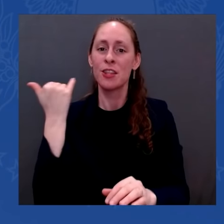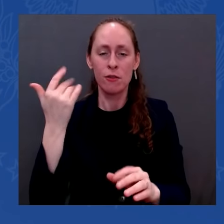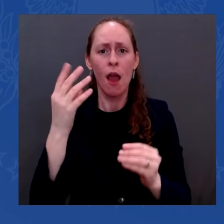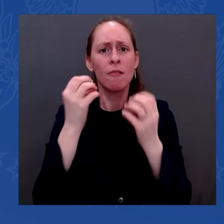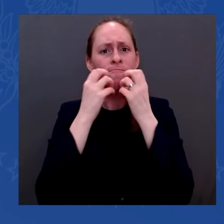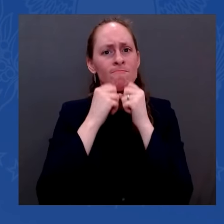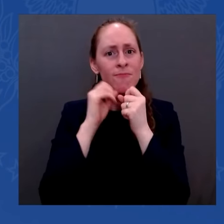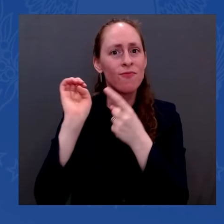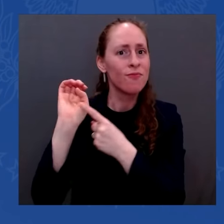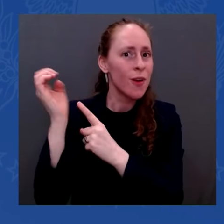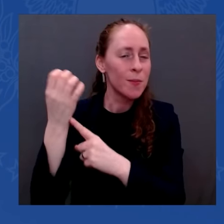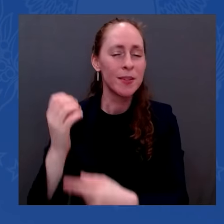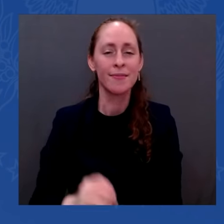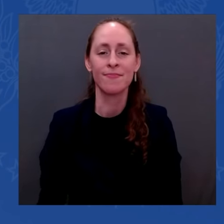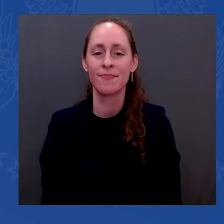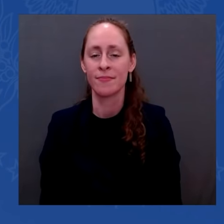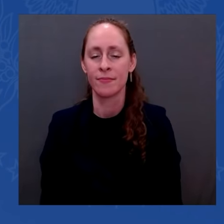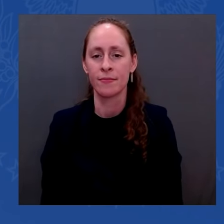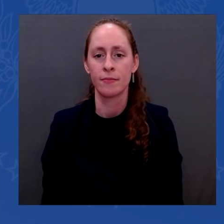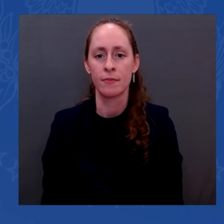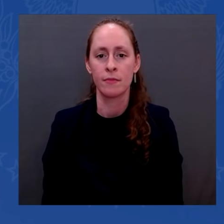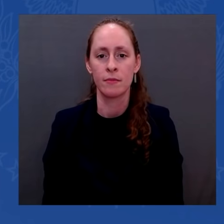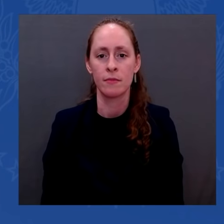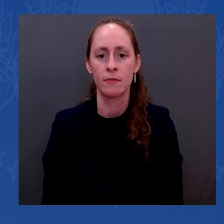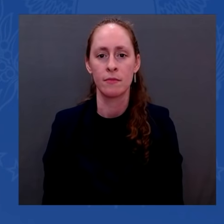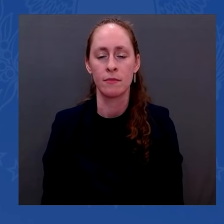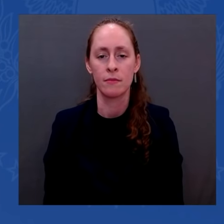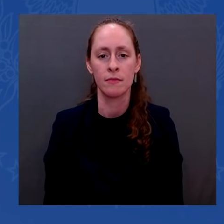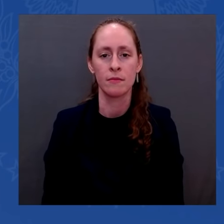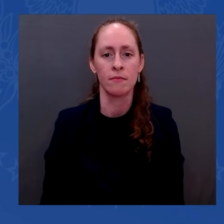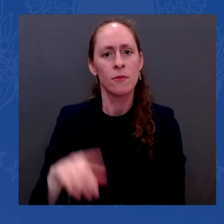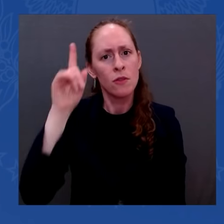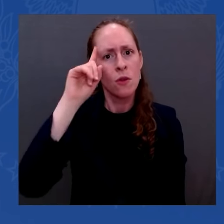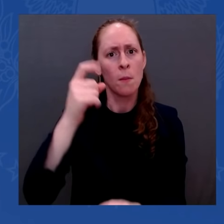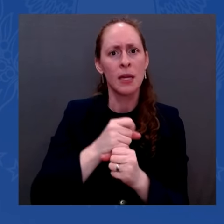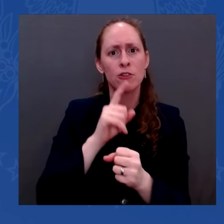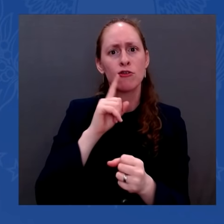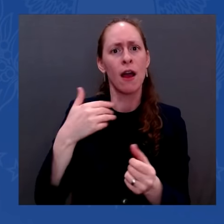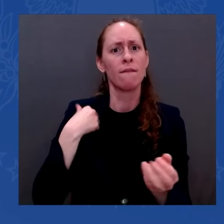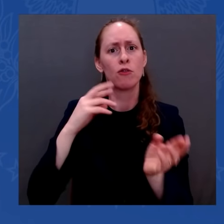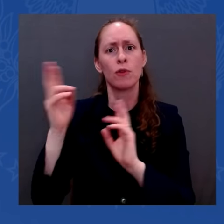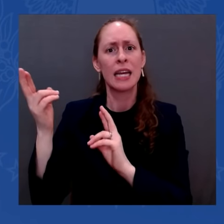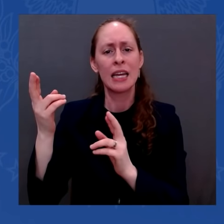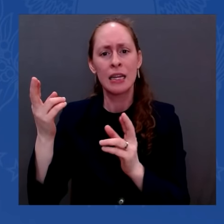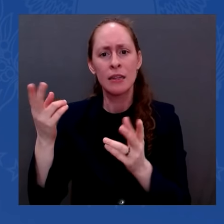what kind of impact will that have on your residents, do you think? What -- what's your worry?